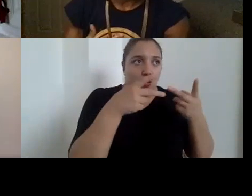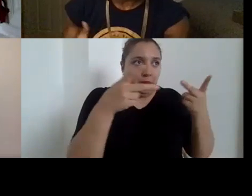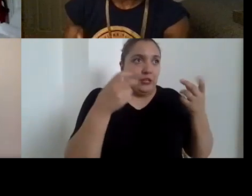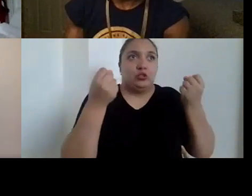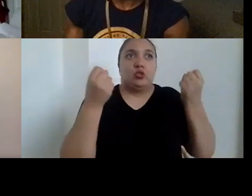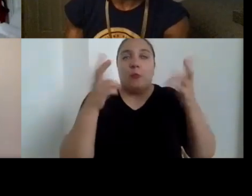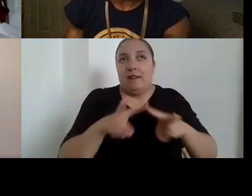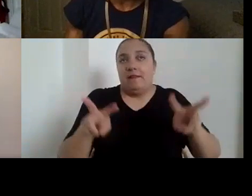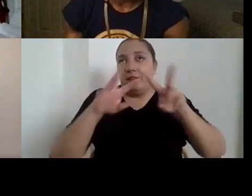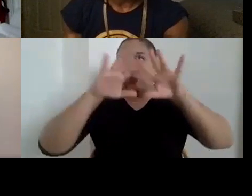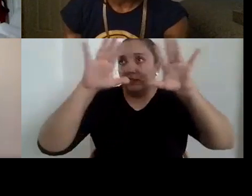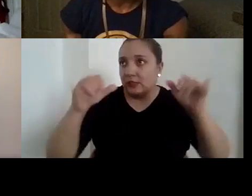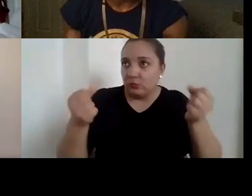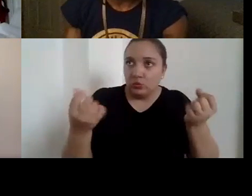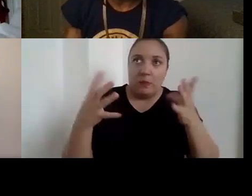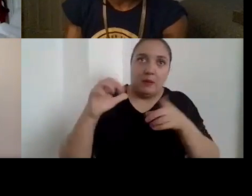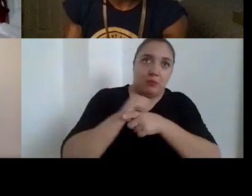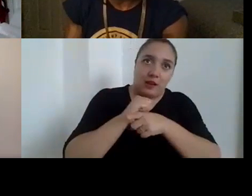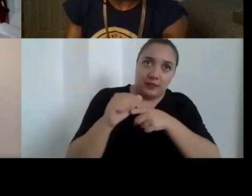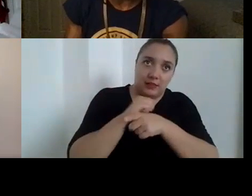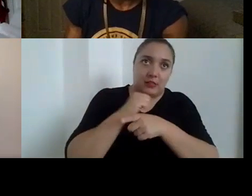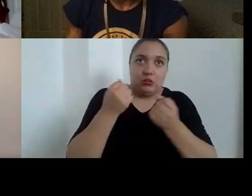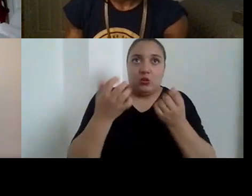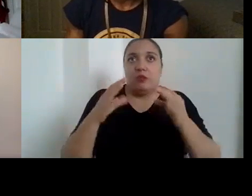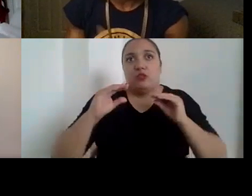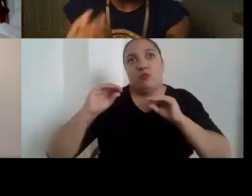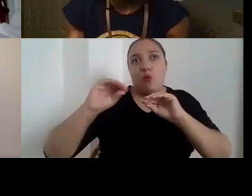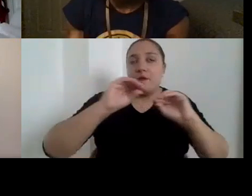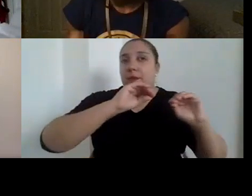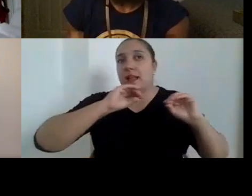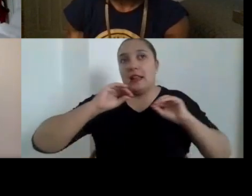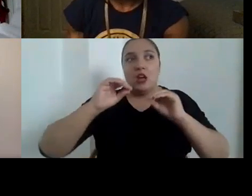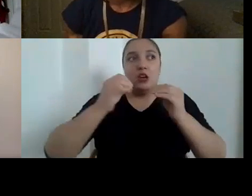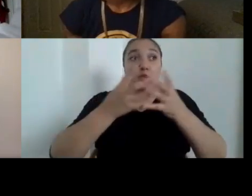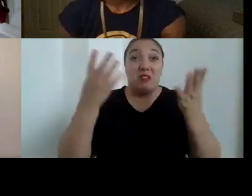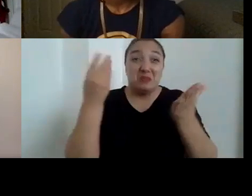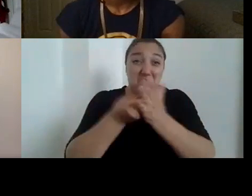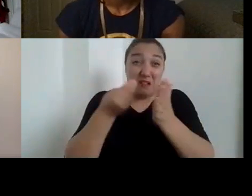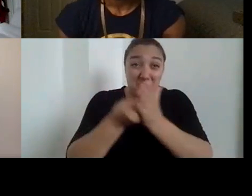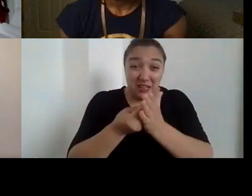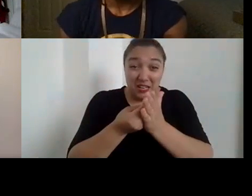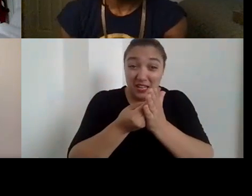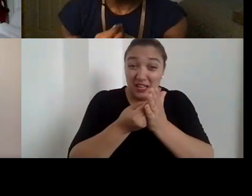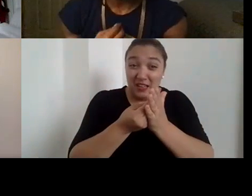many practices, so much movement, so much money comes from and I'll